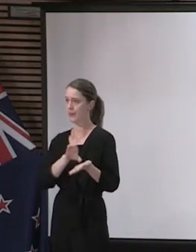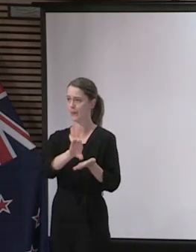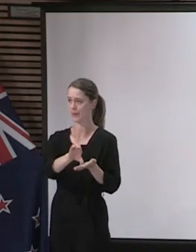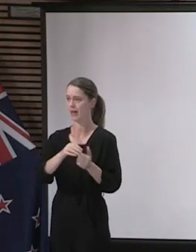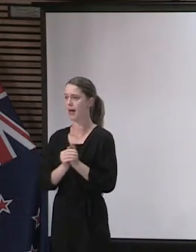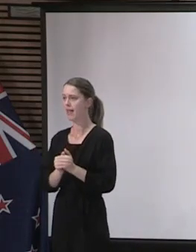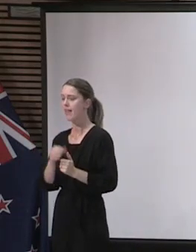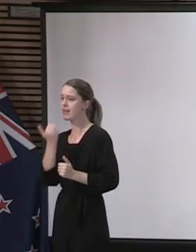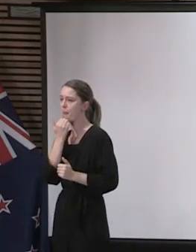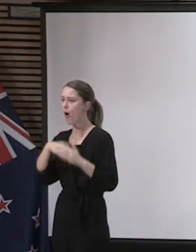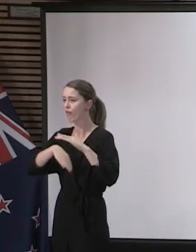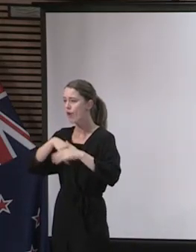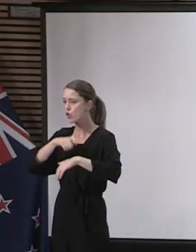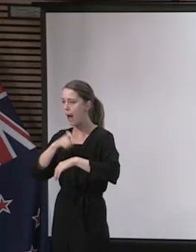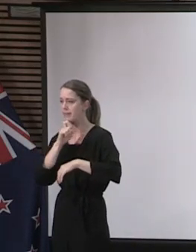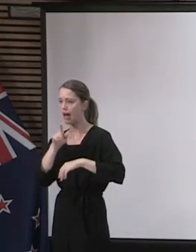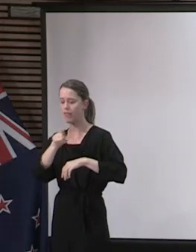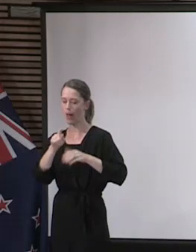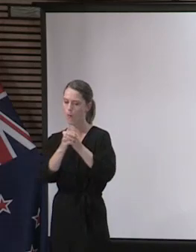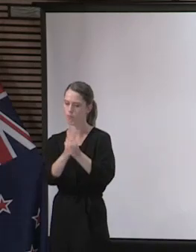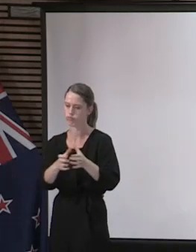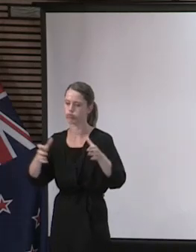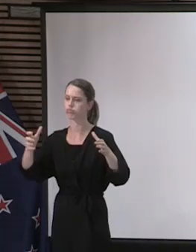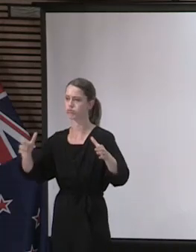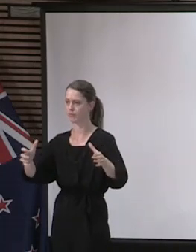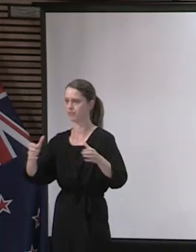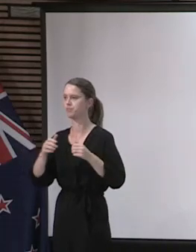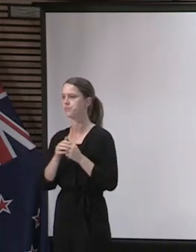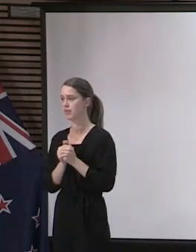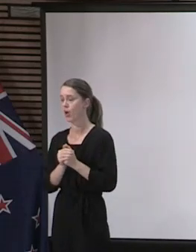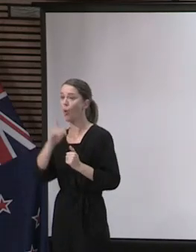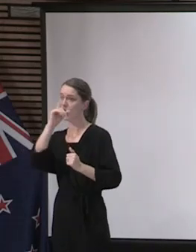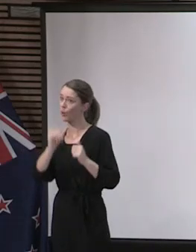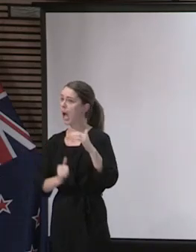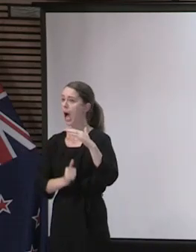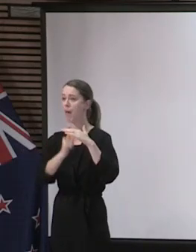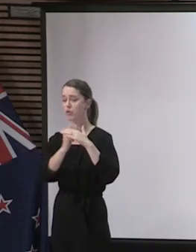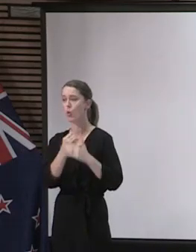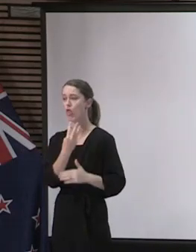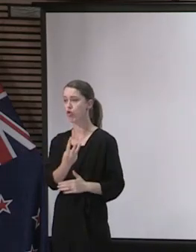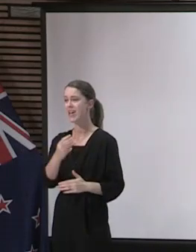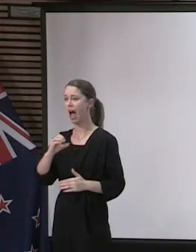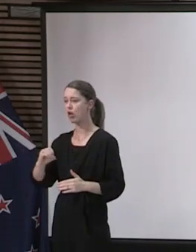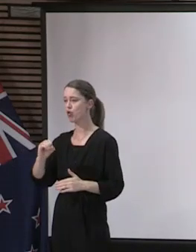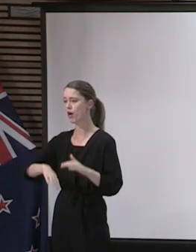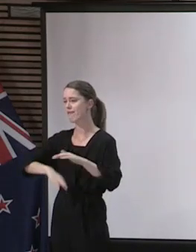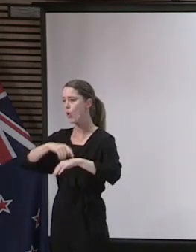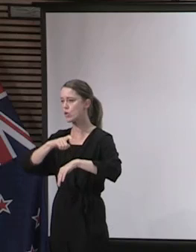additional $15 million already. We have scaled up the FTE capacity considerably. We are putting capacity to do